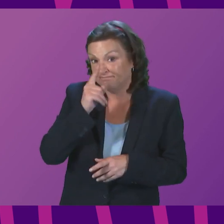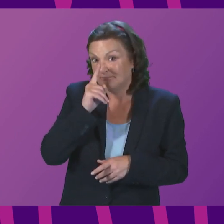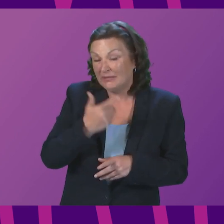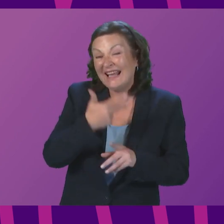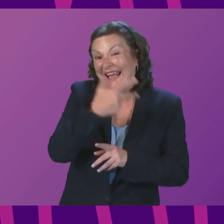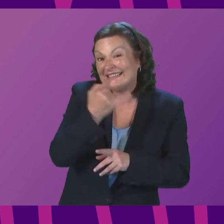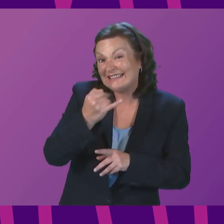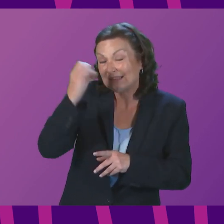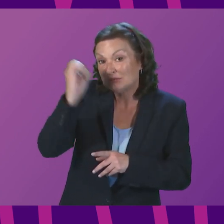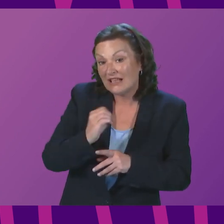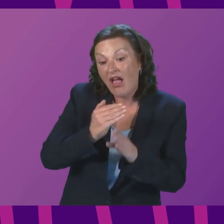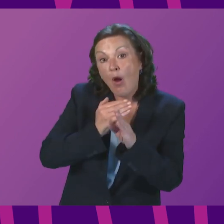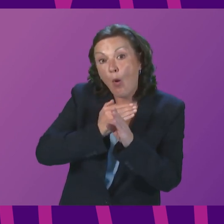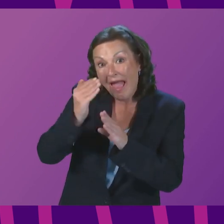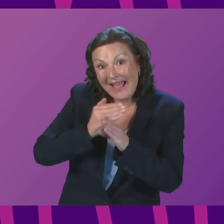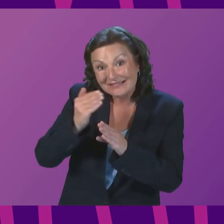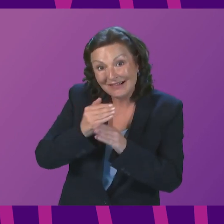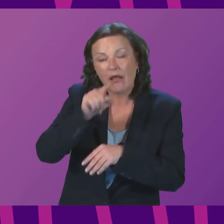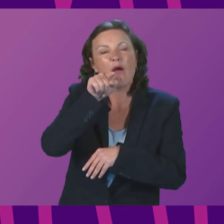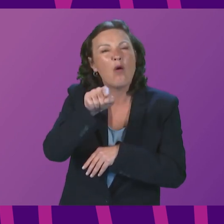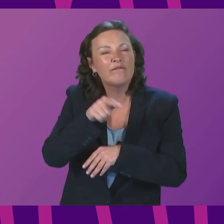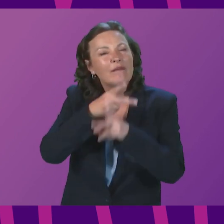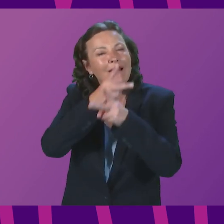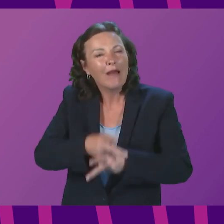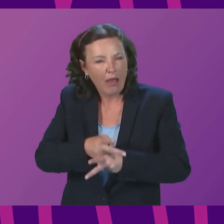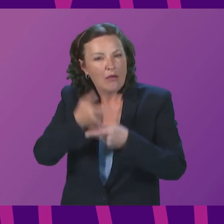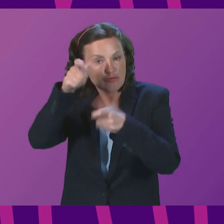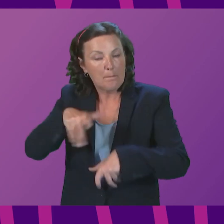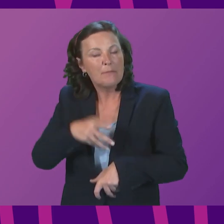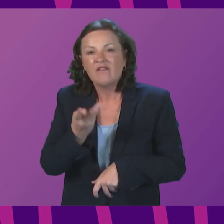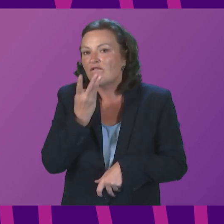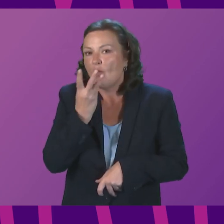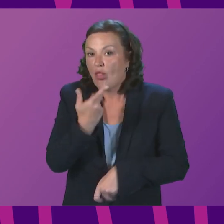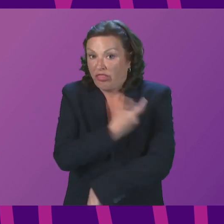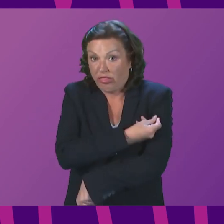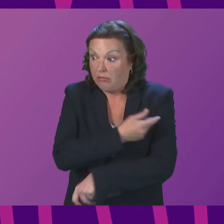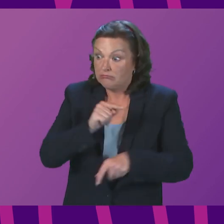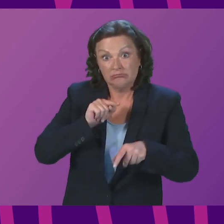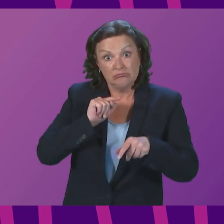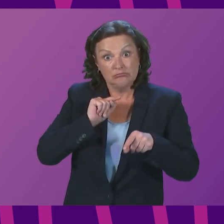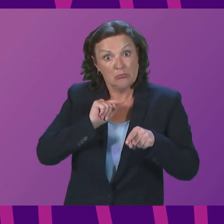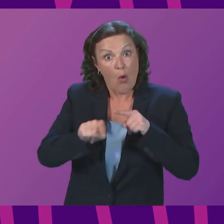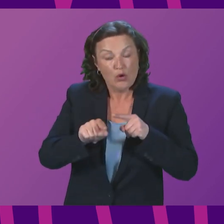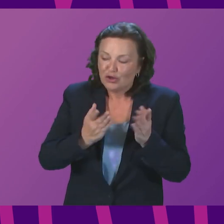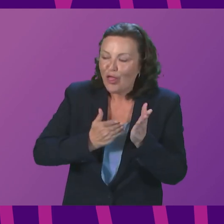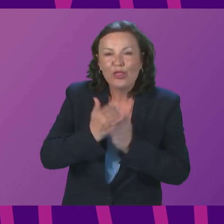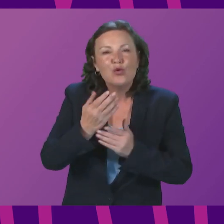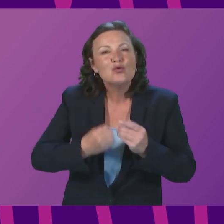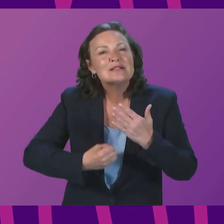home residents, have received a fourth dose of the Covid vaccine, the majority of which have been administered as part of the spring booster programme.